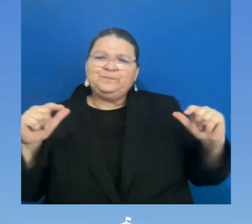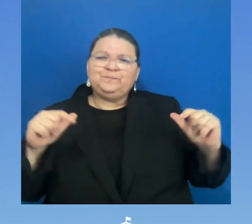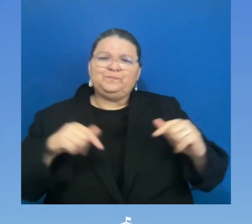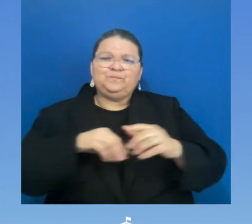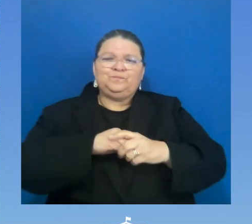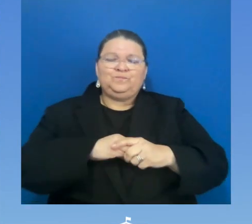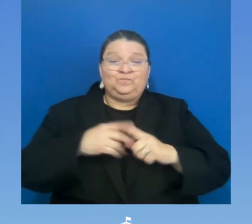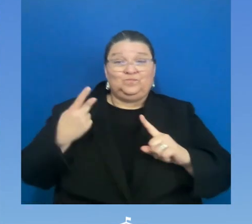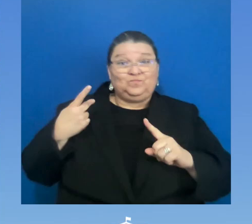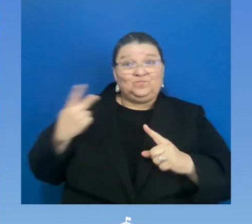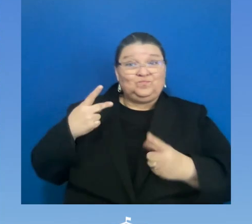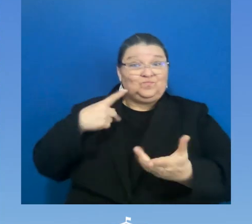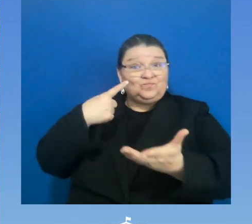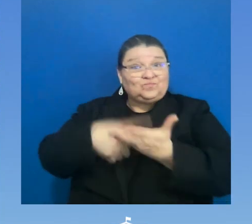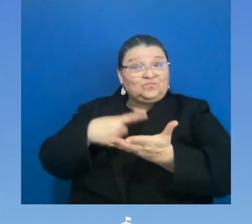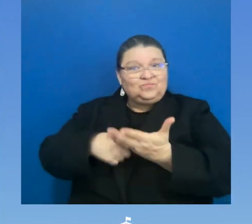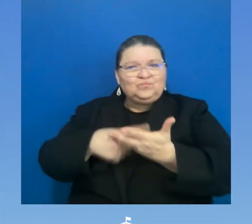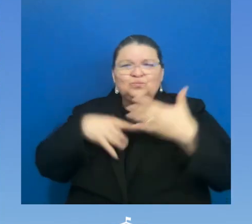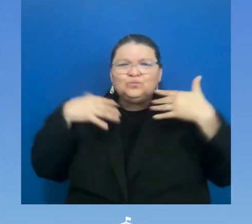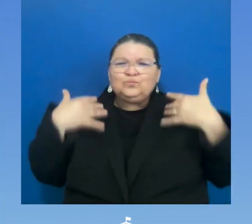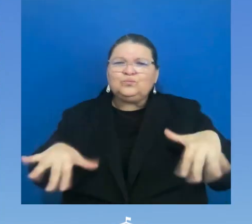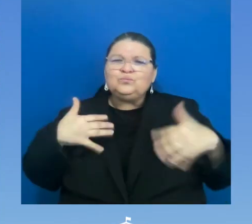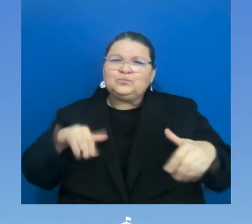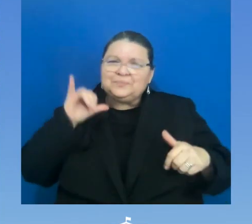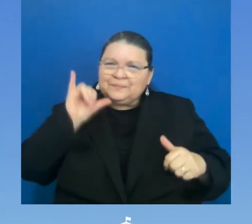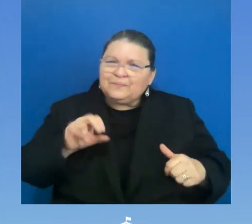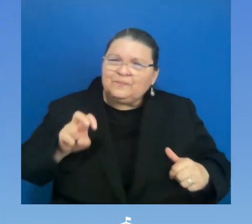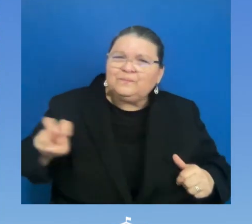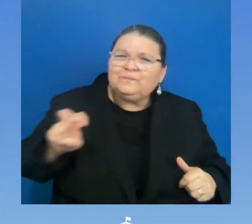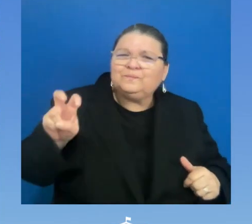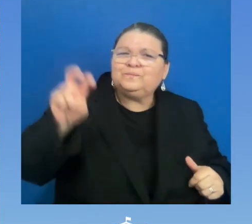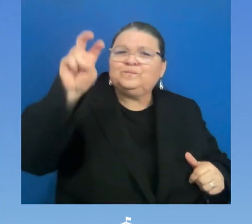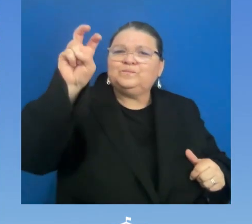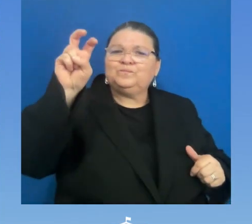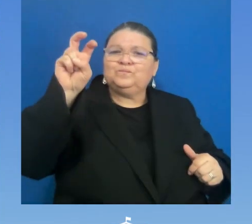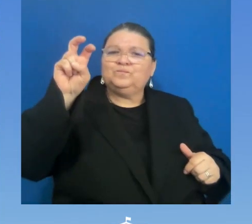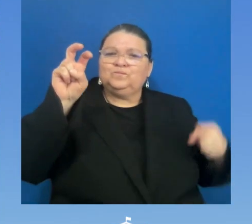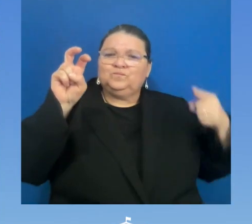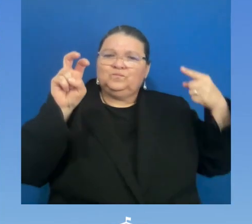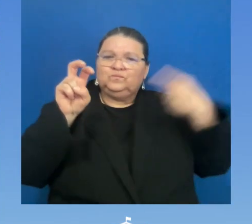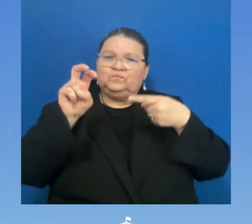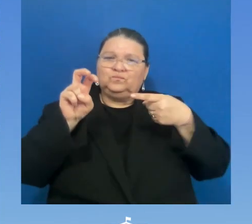Ms. Foudy: A long time ago. Ms. O'Hara: -- some things. Yeah, but -- but all that is to say --